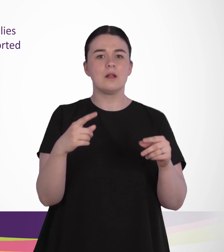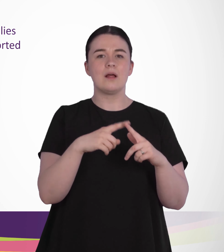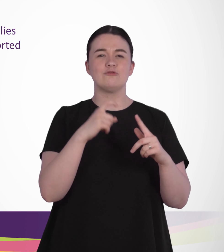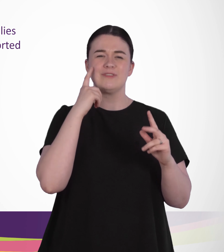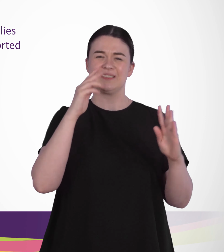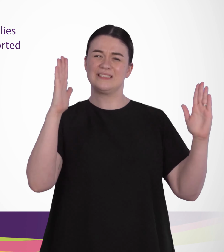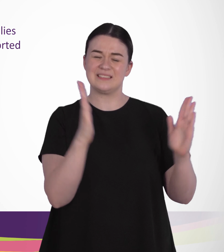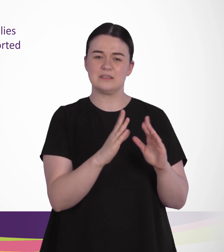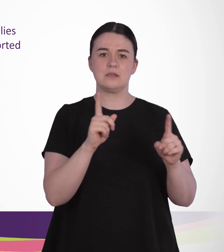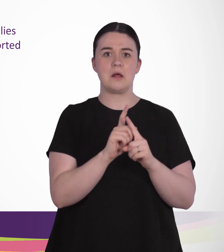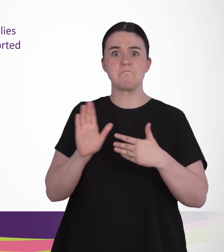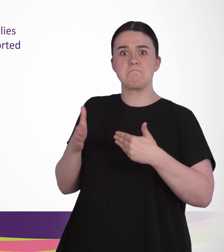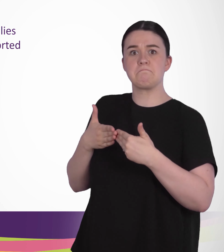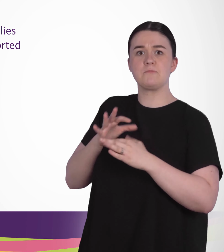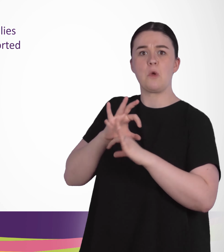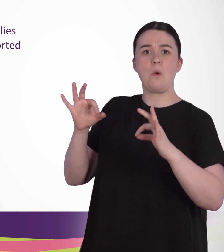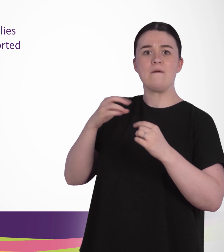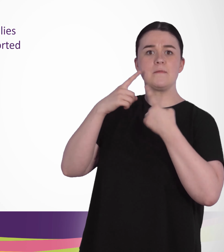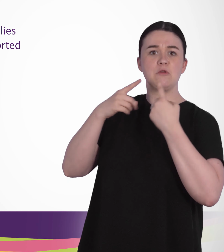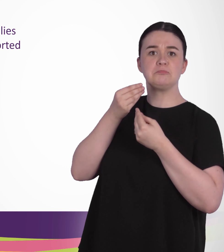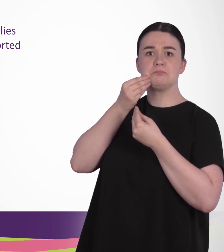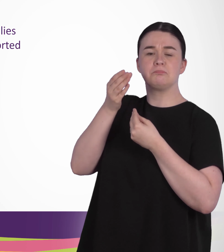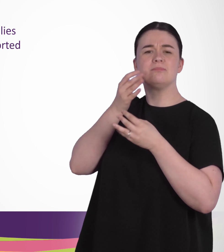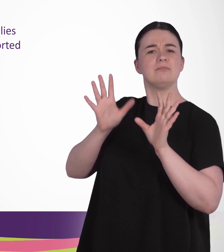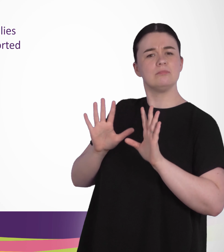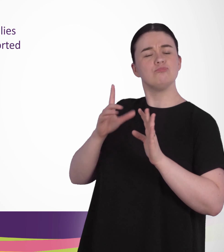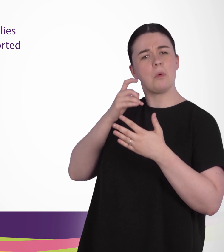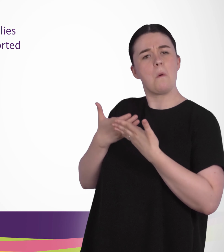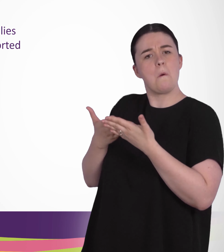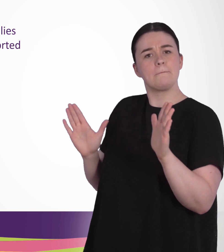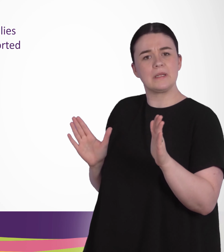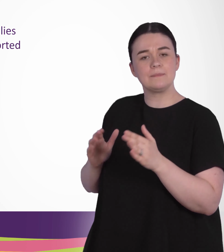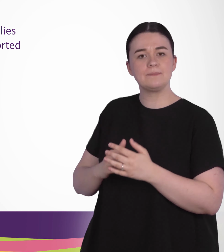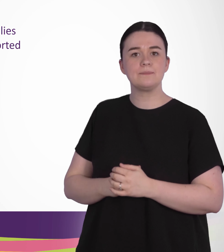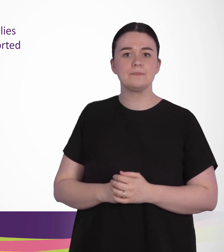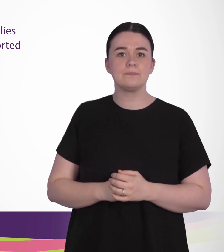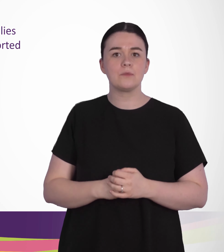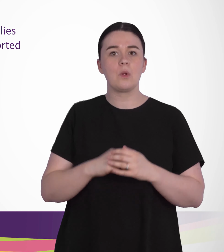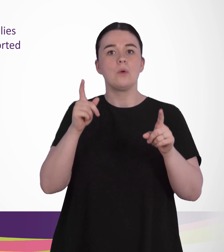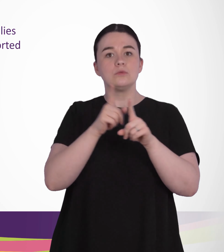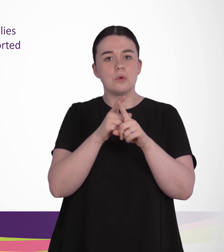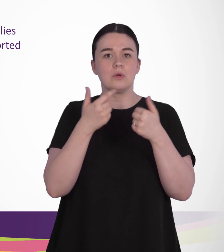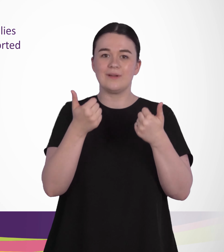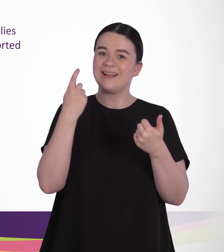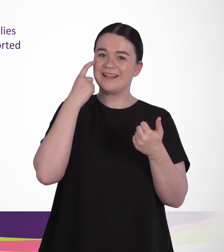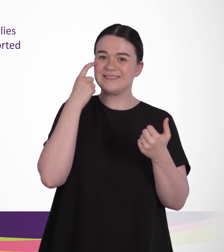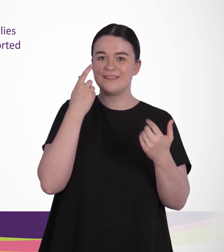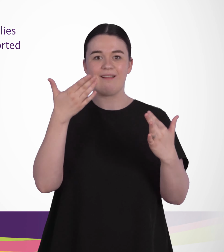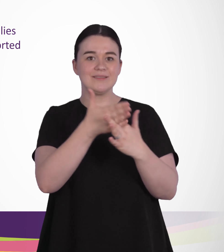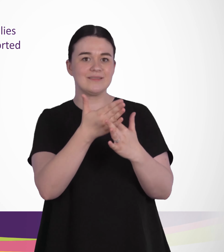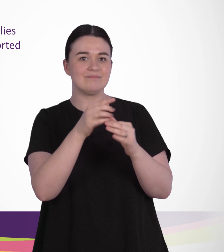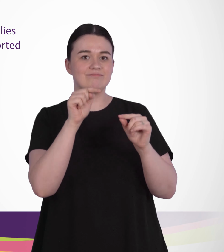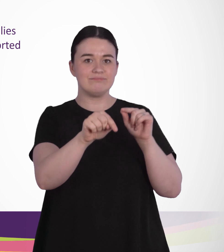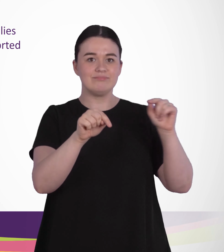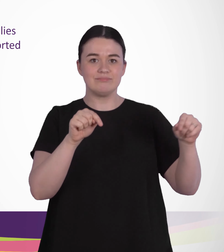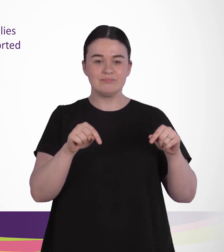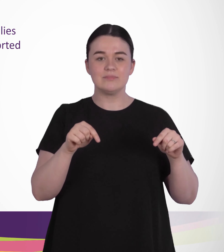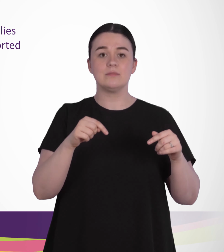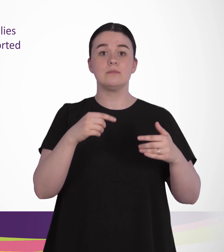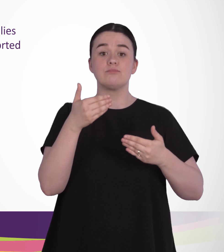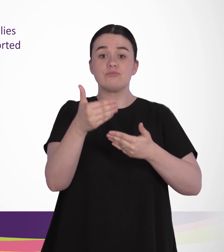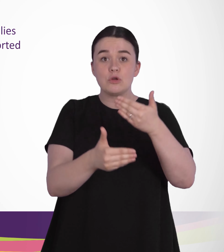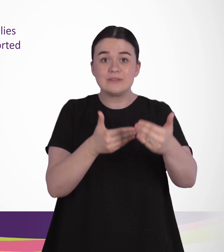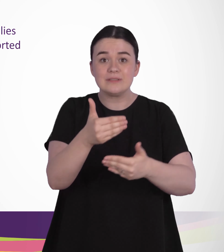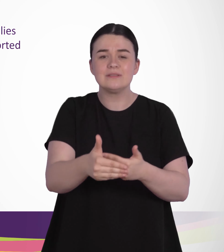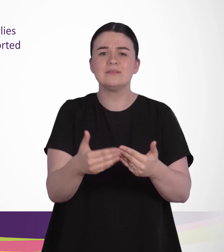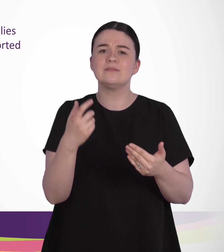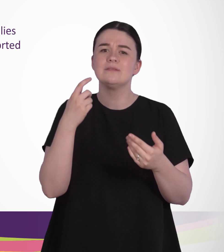have minimum ‘gatekeeping’, have soft entry points and warm referral processes,